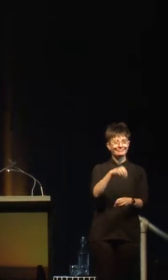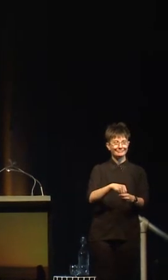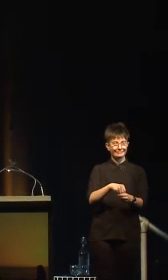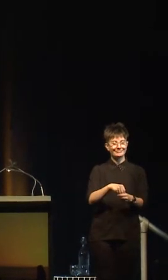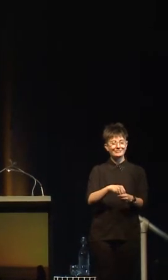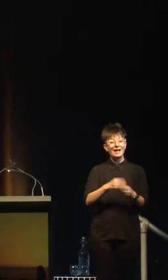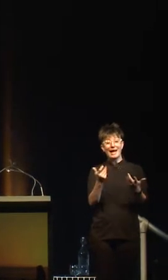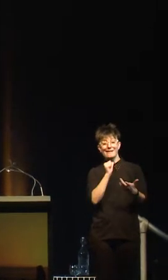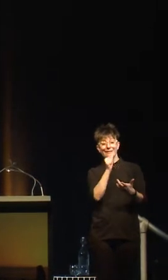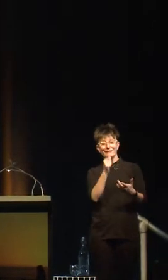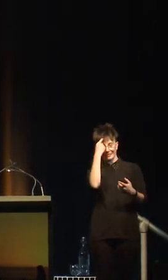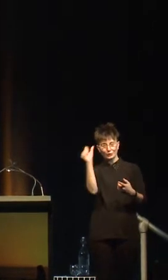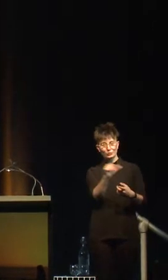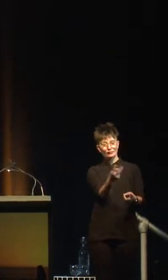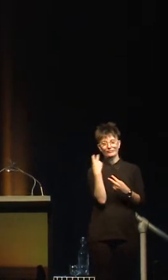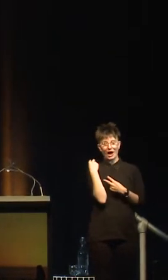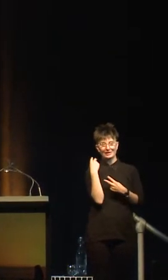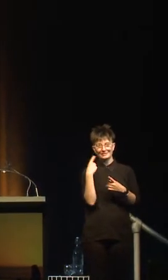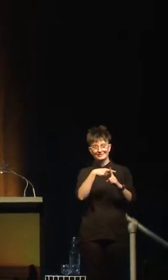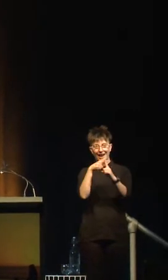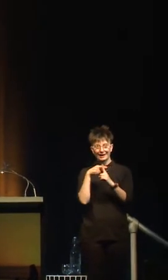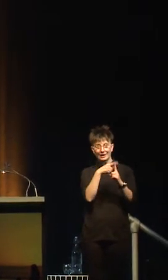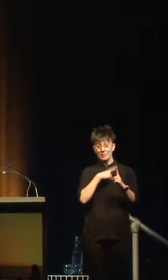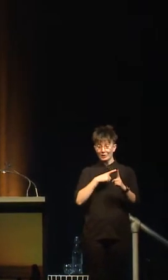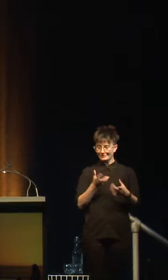long-term target because the science is moving pretty rapidly.